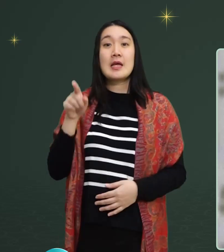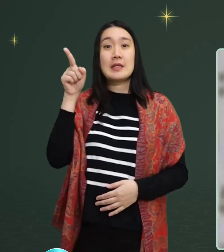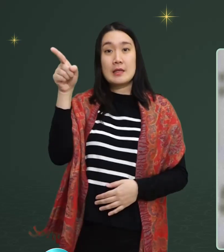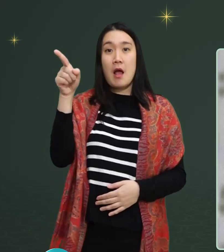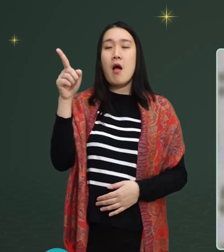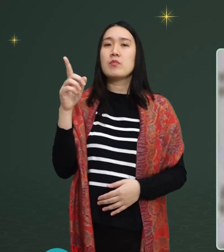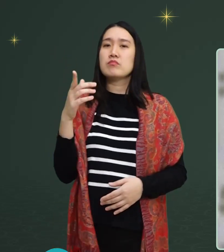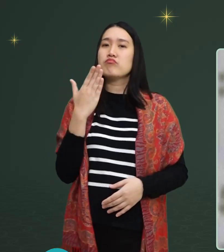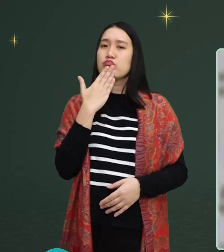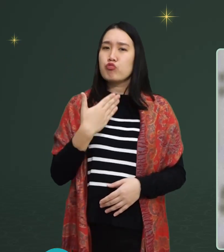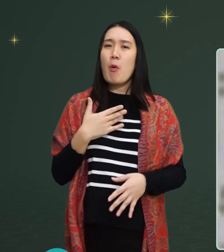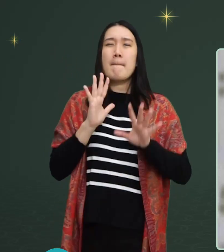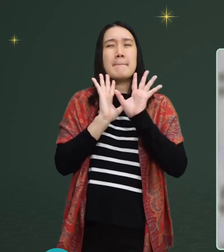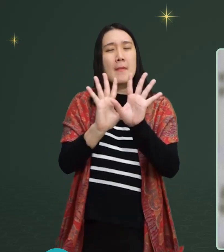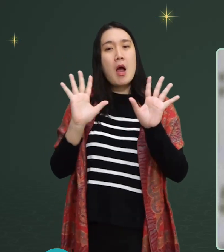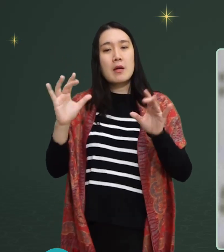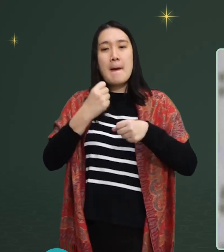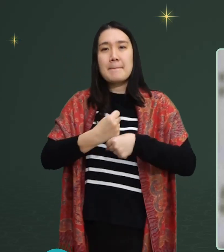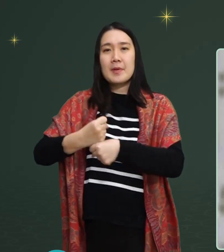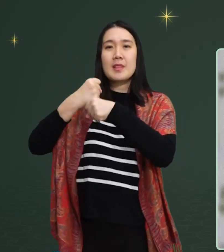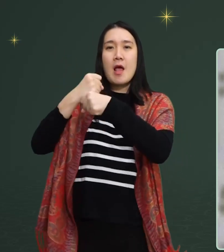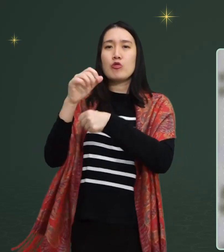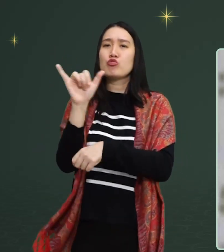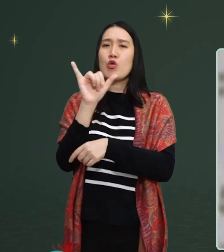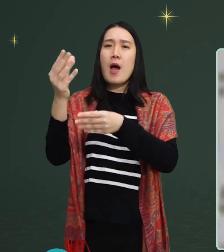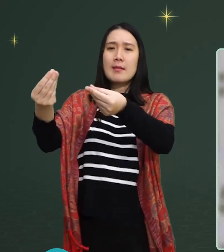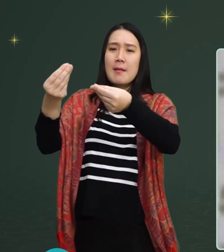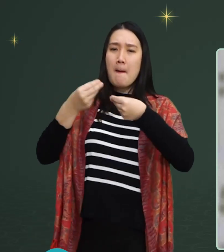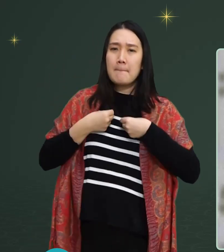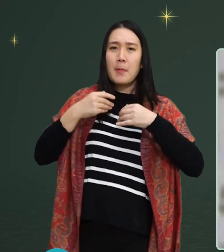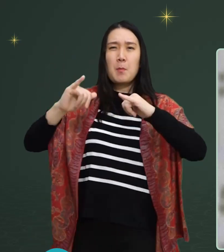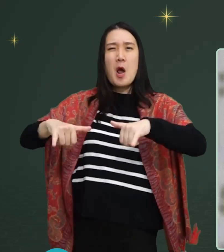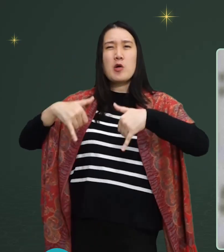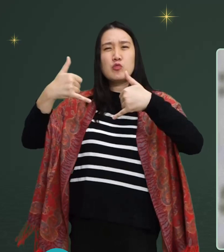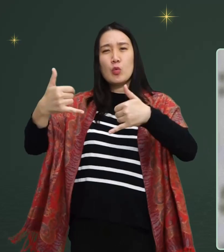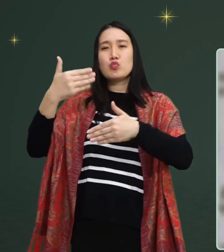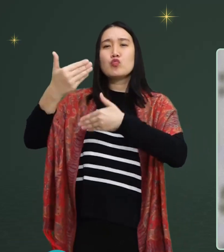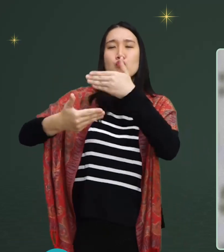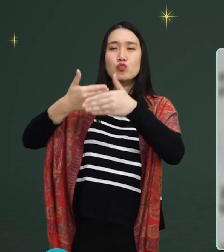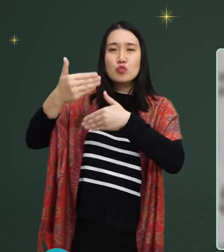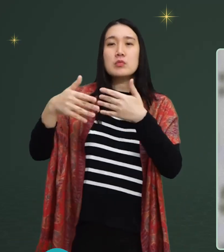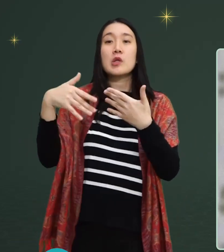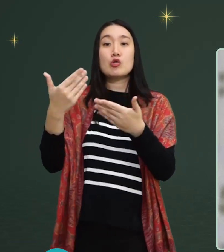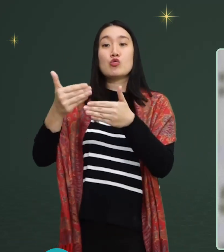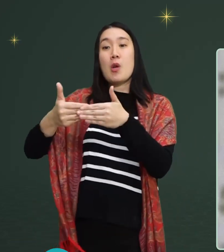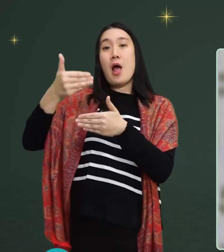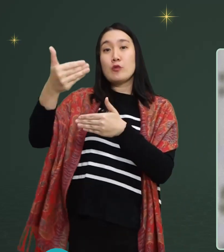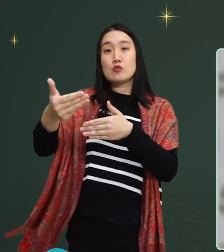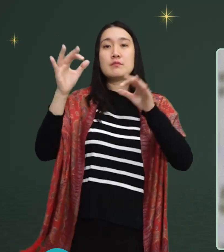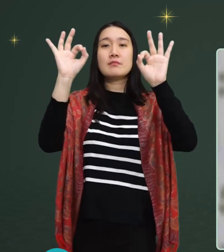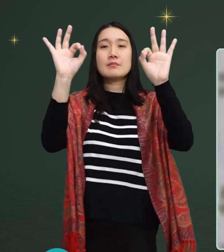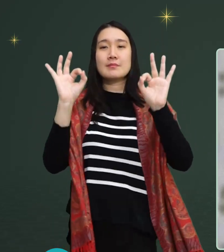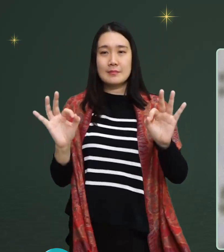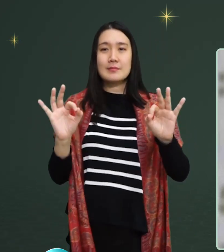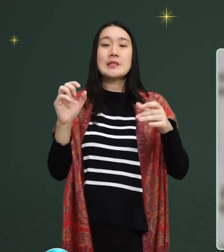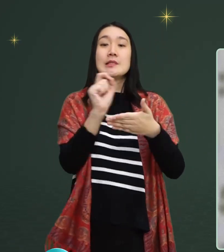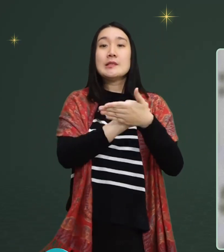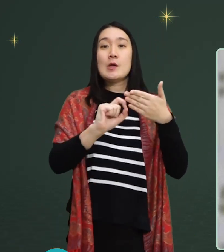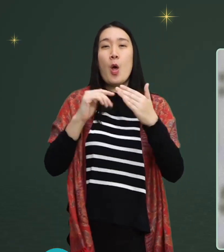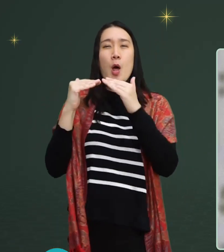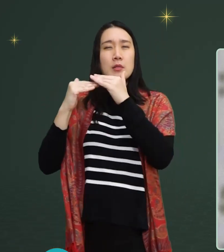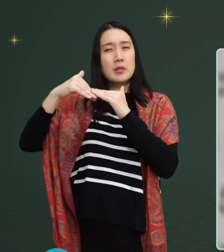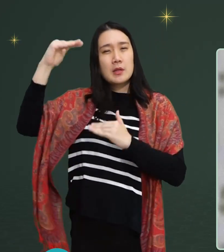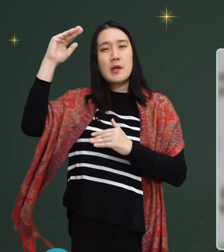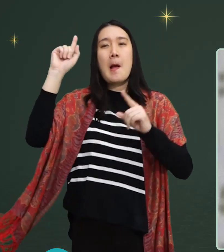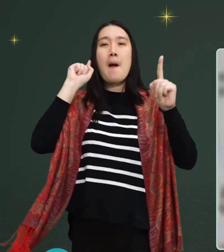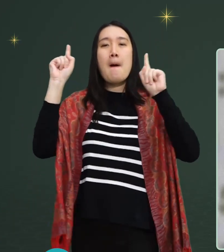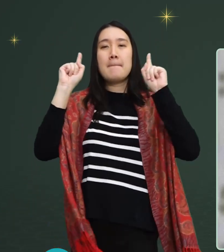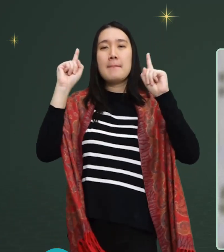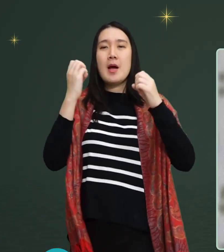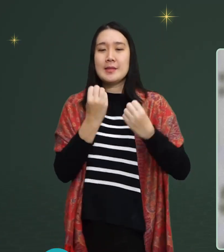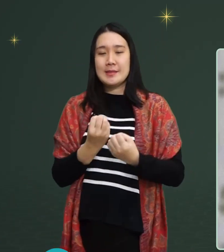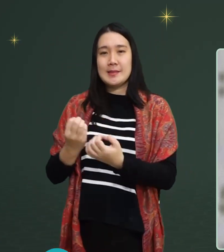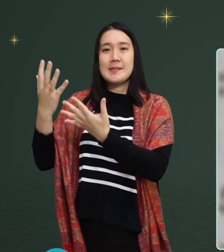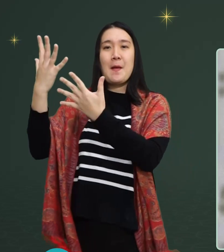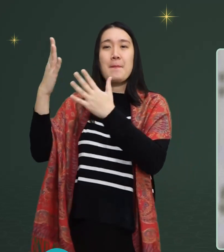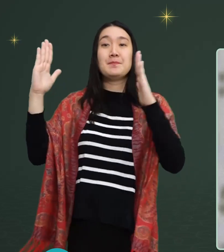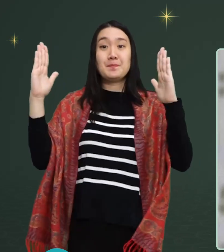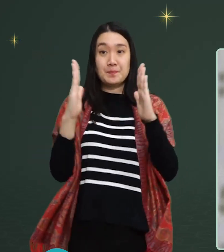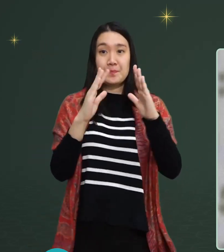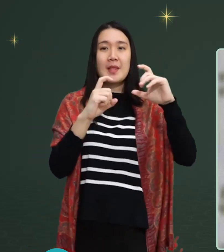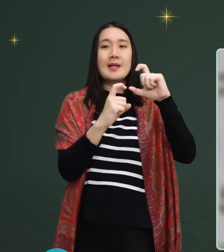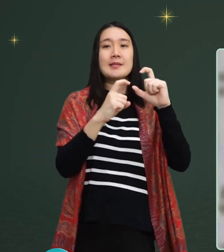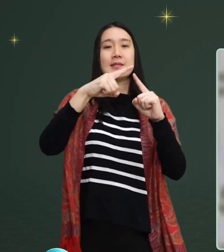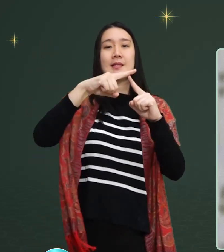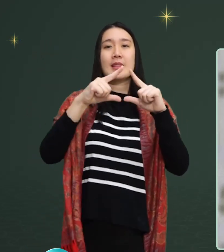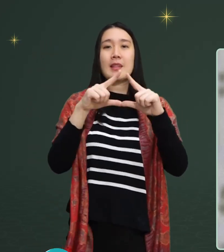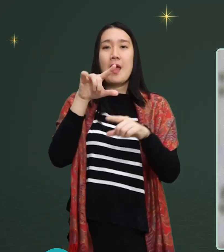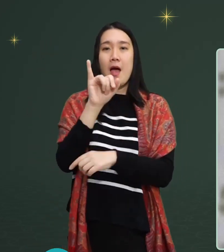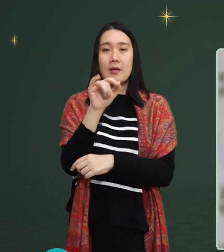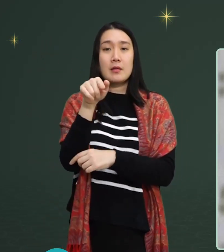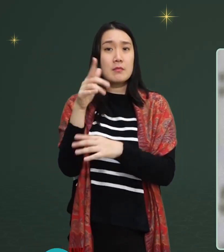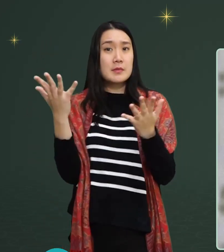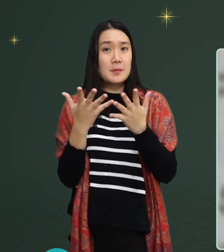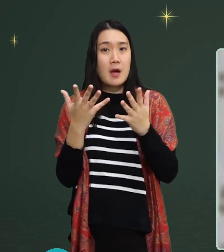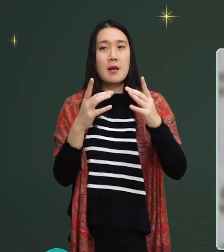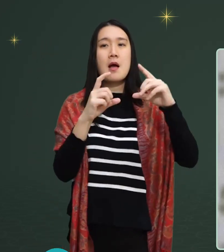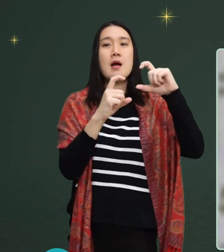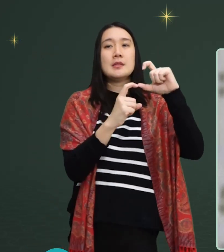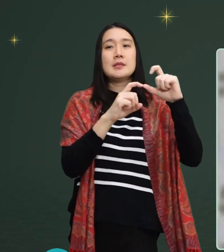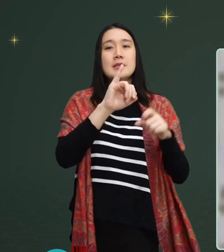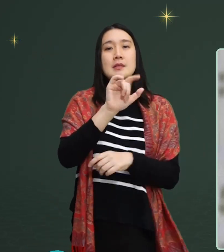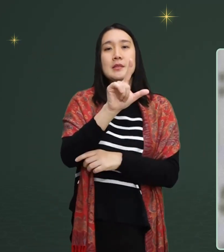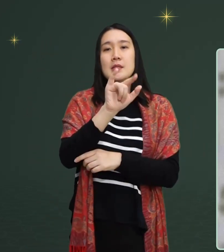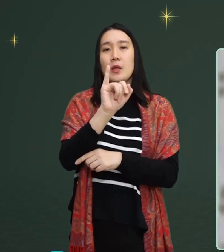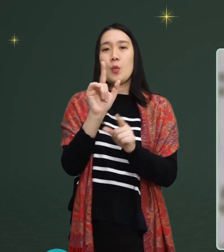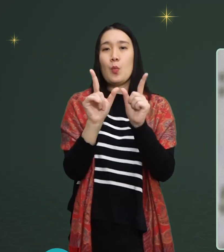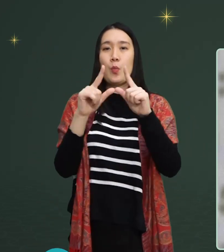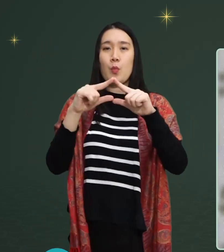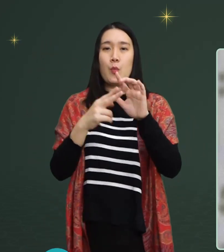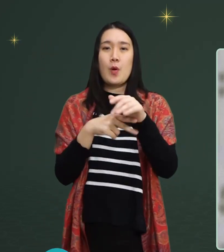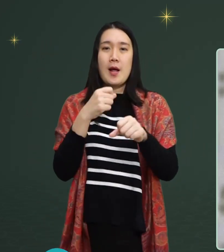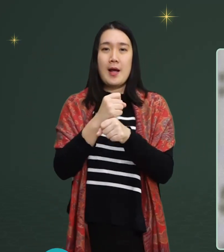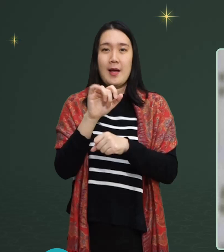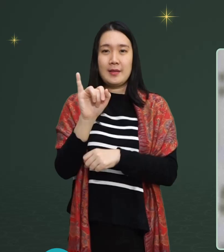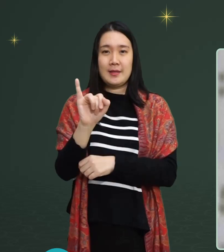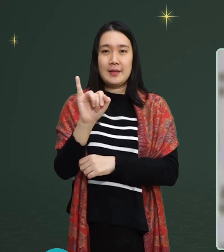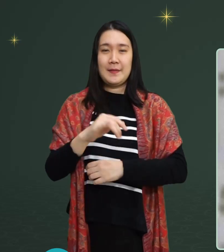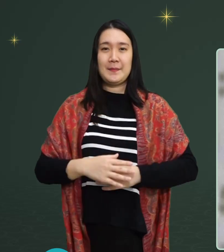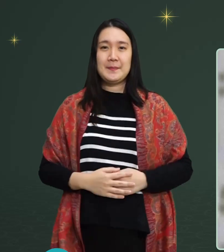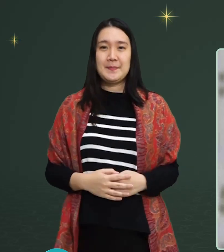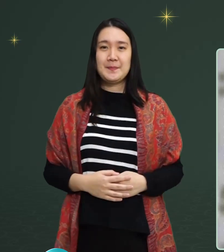Because he excelled, he got an educational scholarship at the Islamic College of Religion (STAI) Siliwangi.